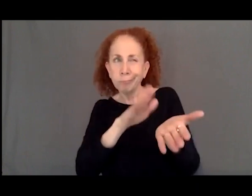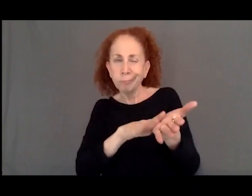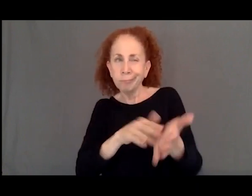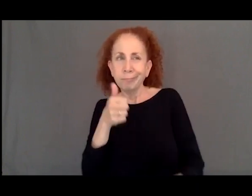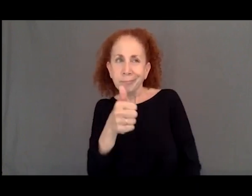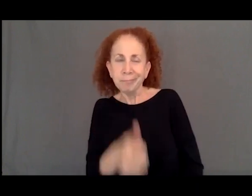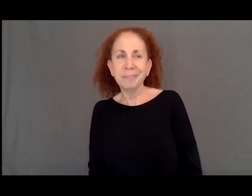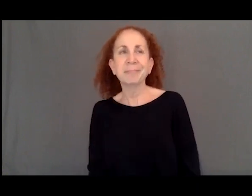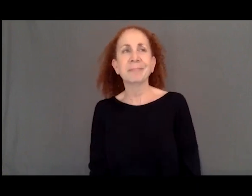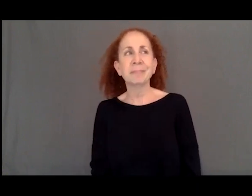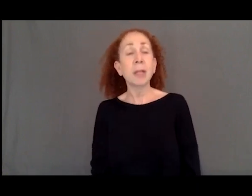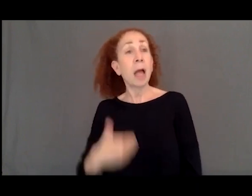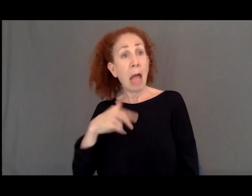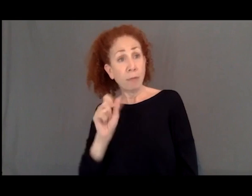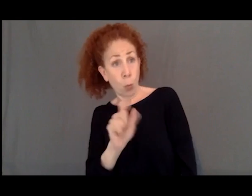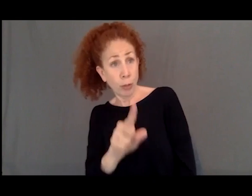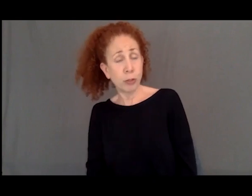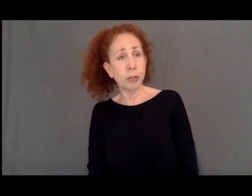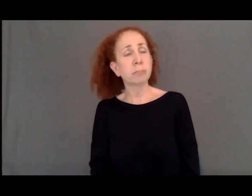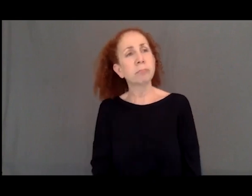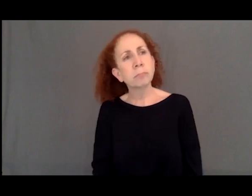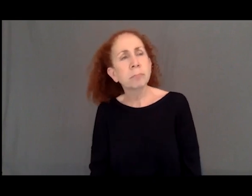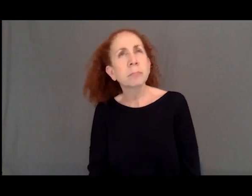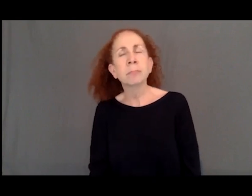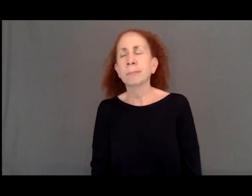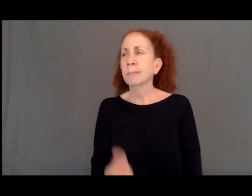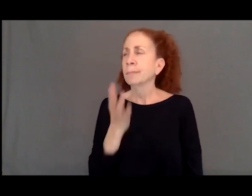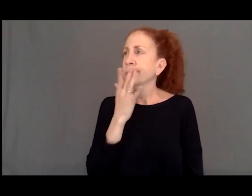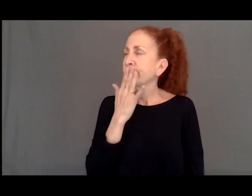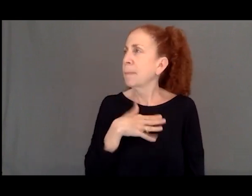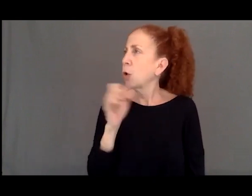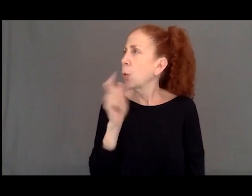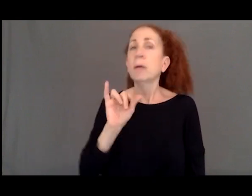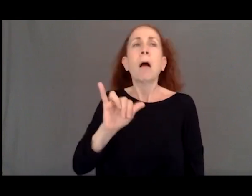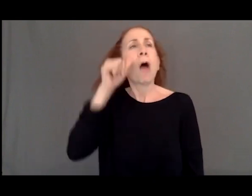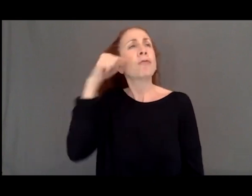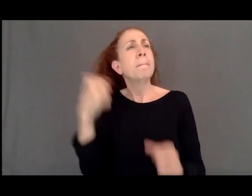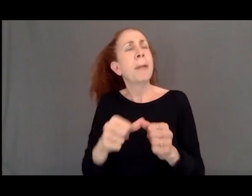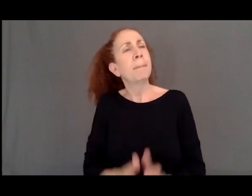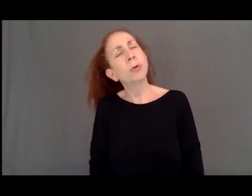Loved it. But I had a question. What was it? Oh, yes.